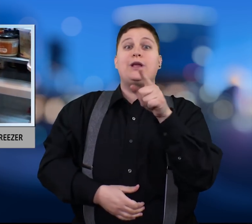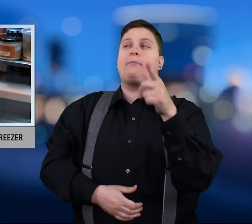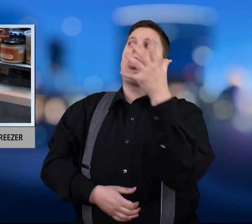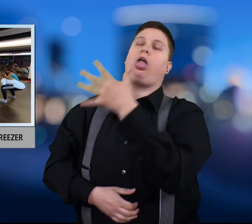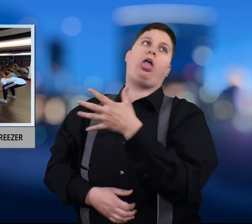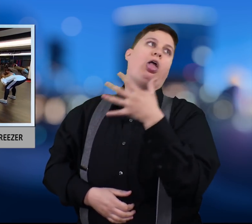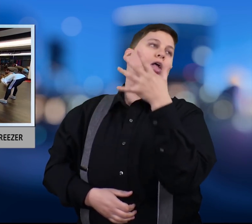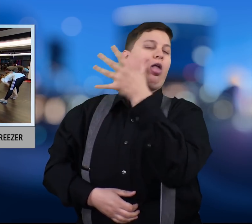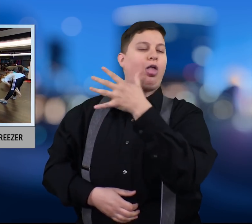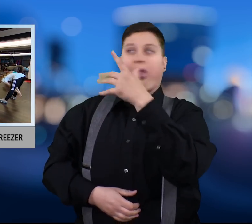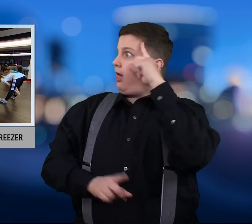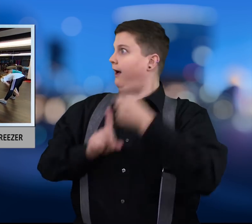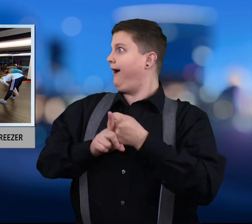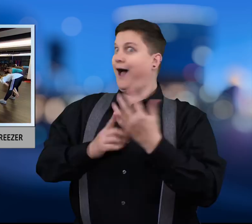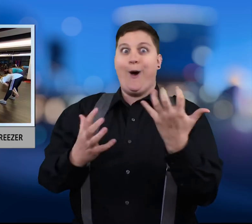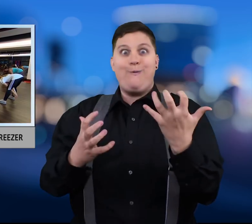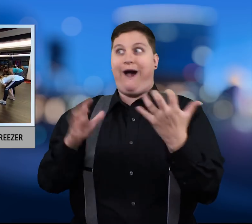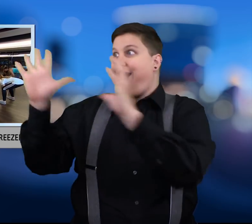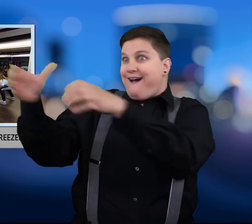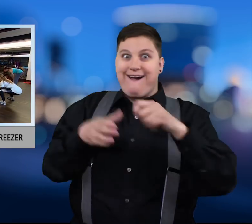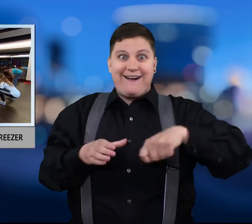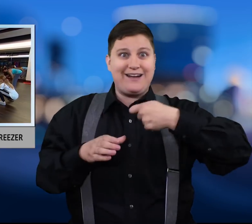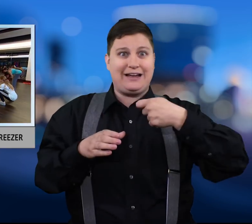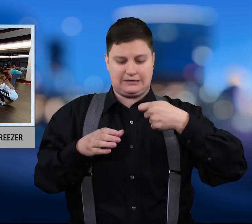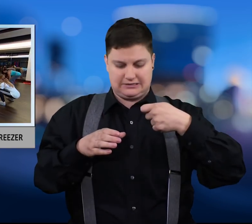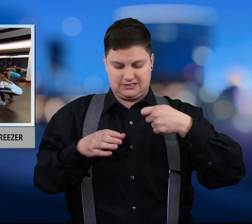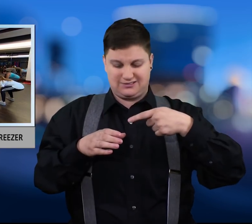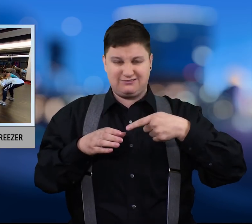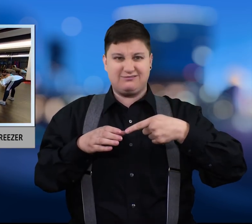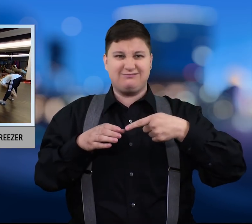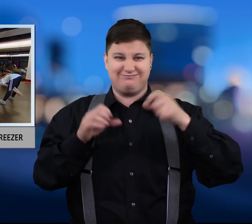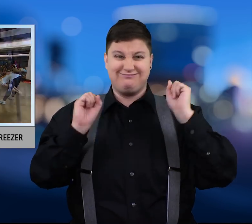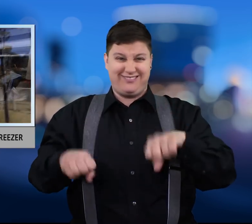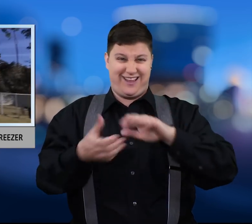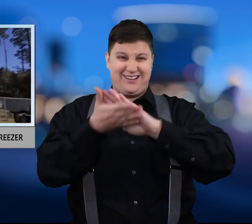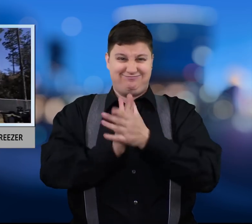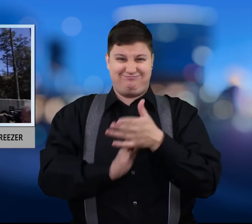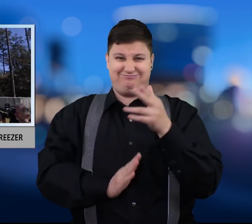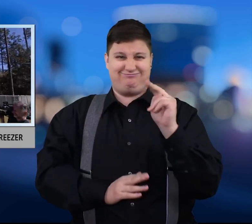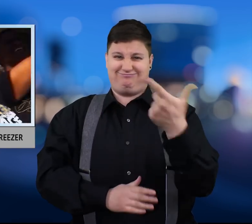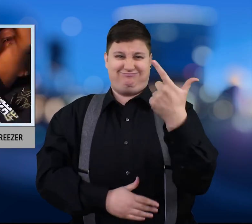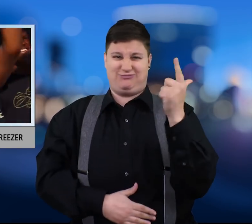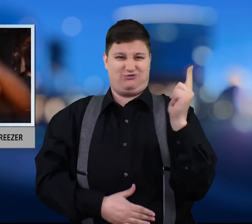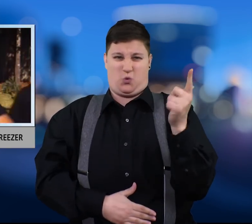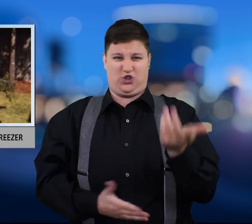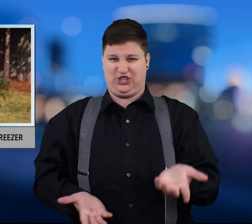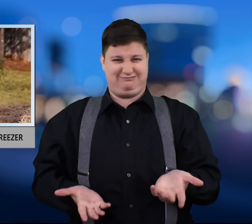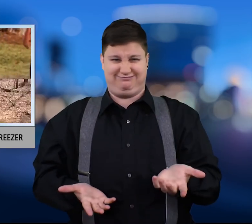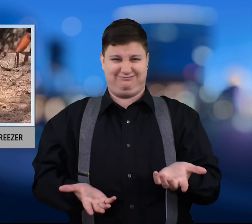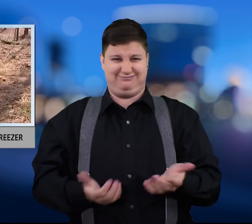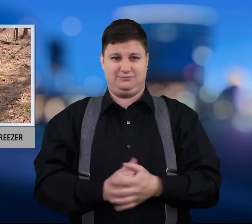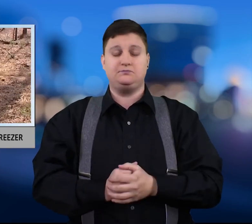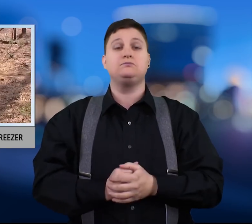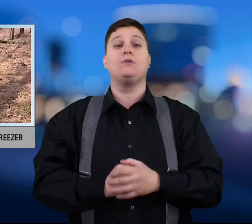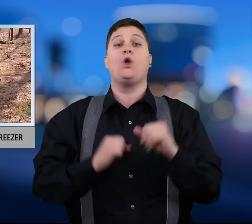That pint of ice cream you been meaning to get to can go bad after a while.